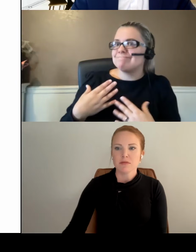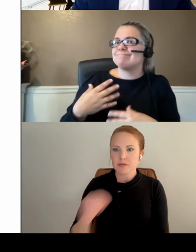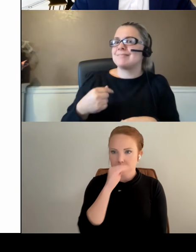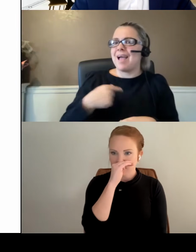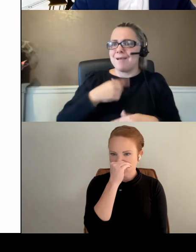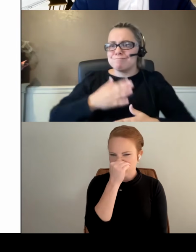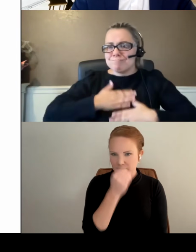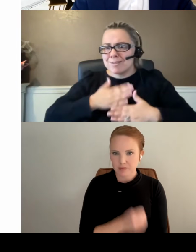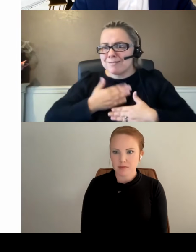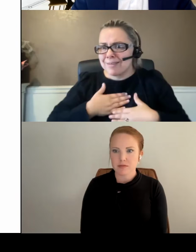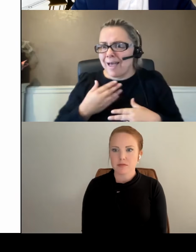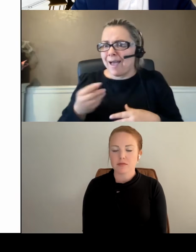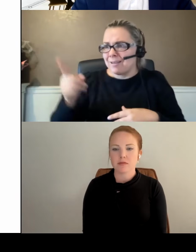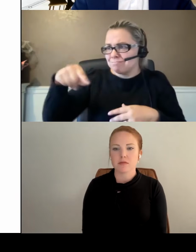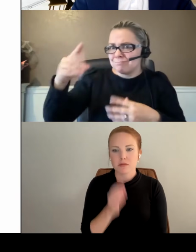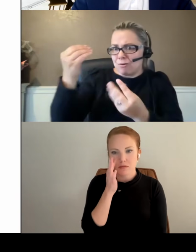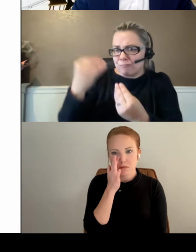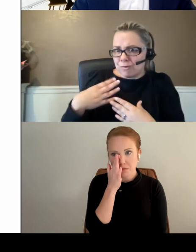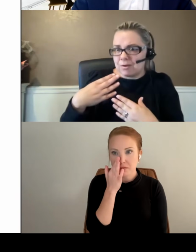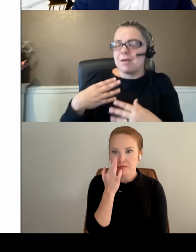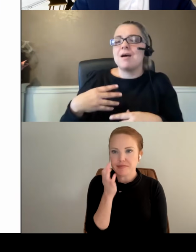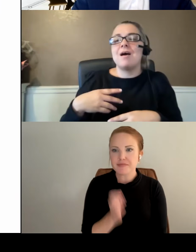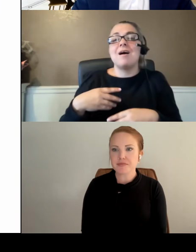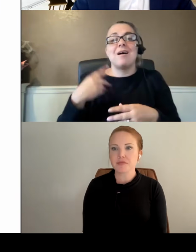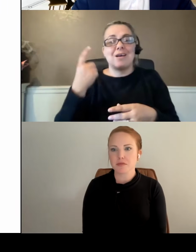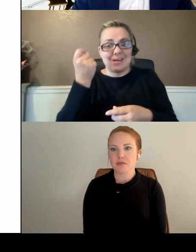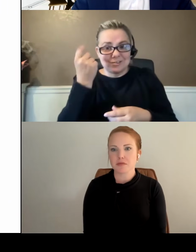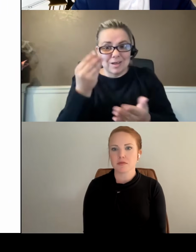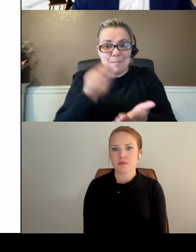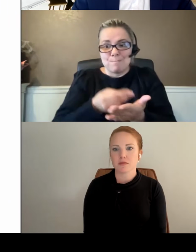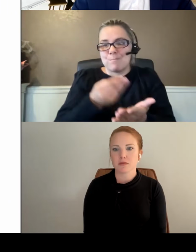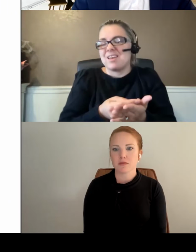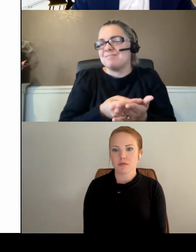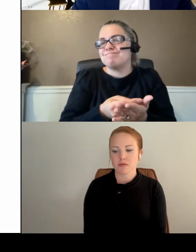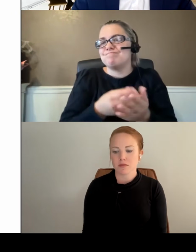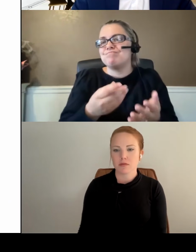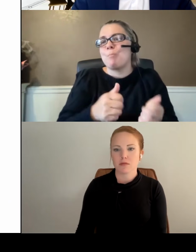they were interested, but money is what is going to keep everybody at the table. And then saying